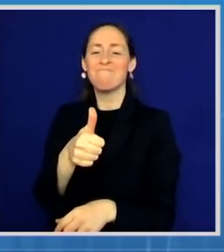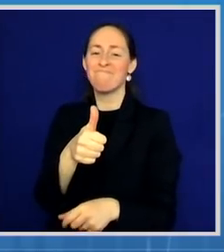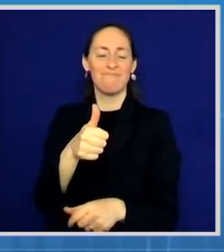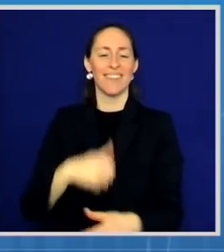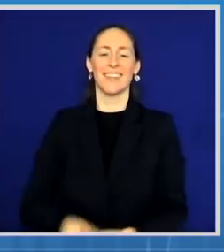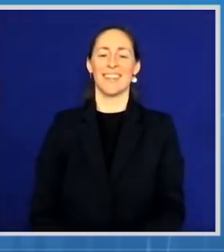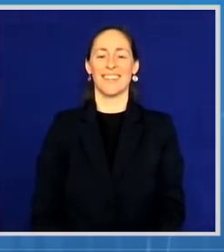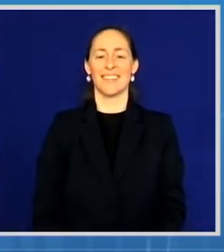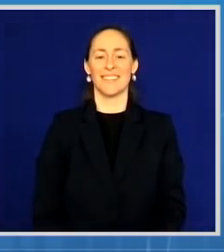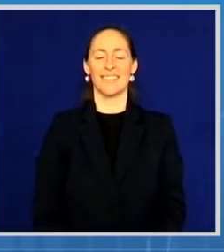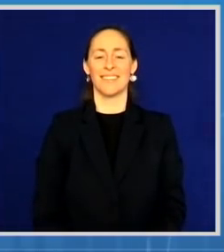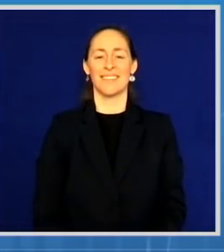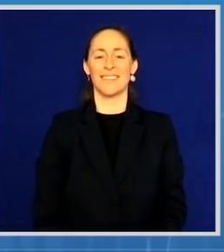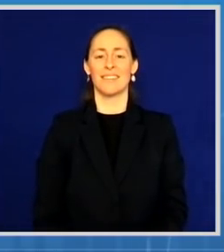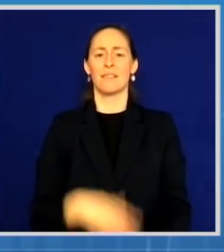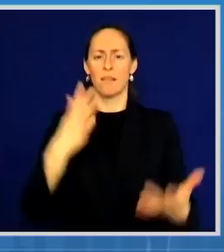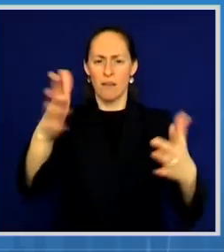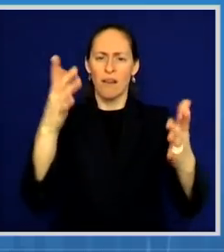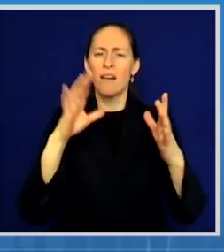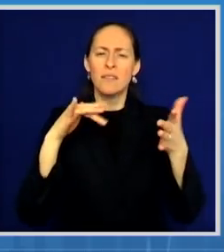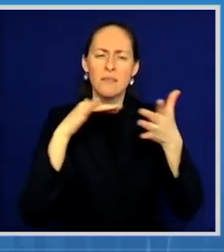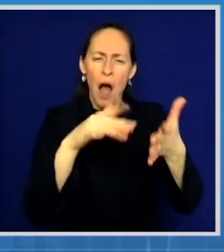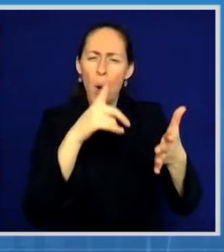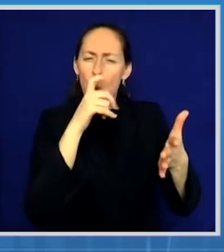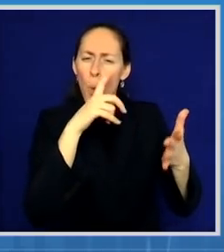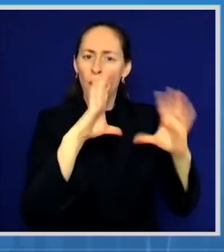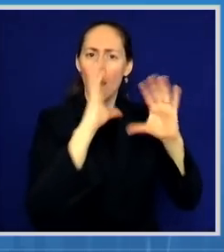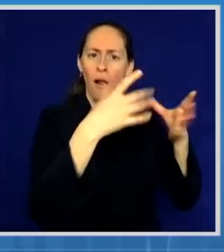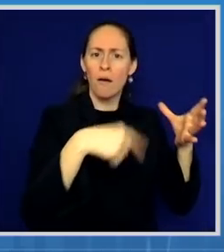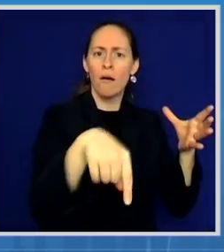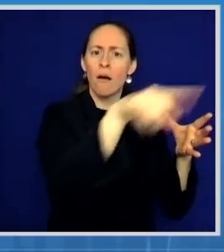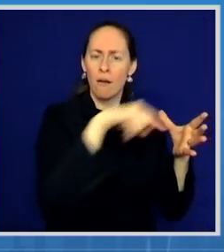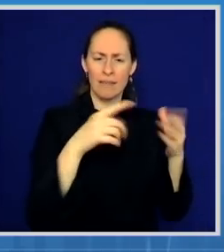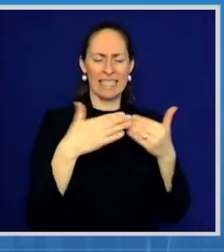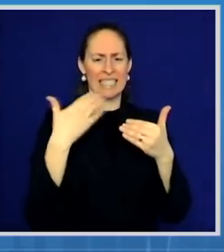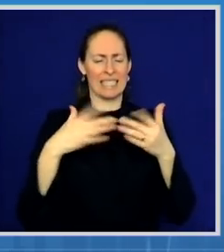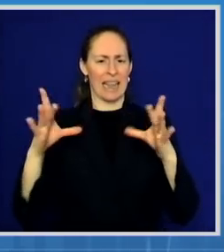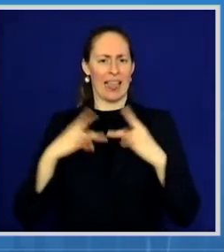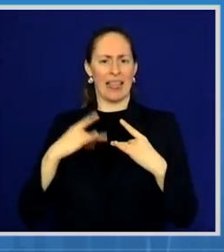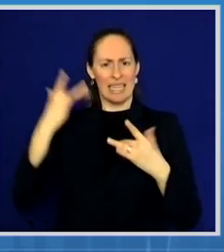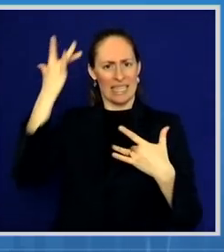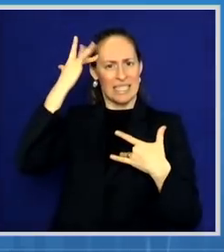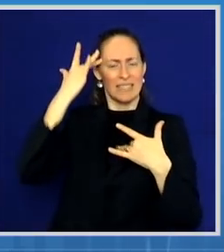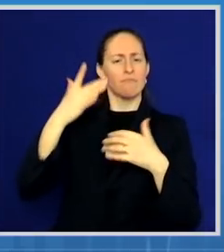Those over 65, who have endured a tremendous burden during this pandemic.